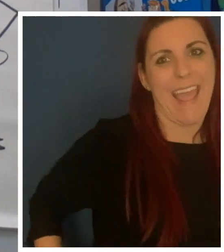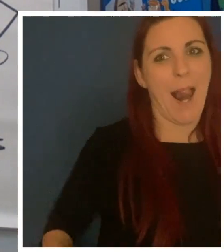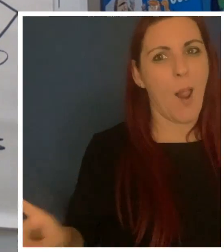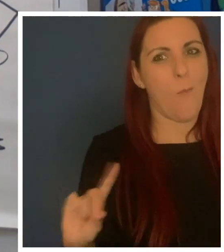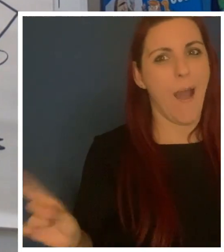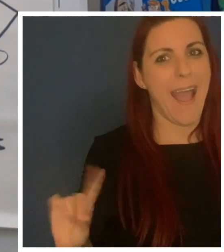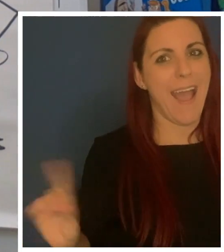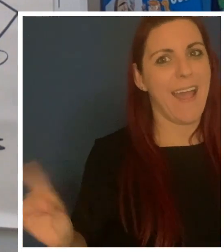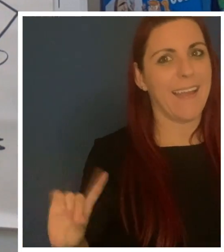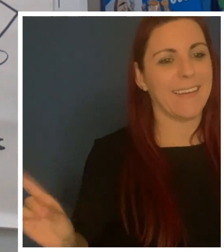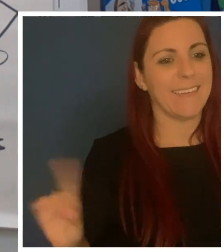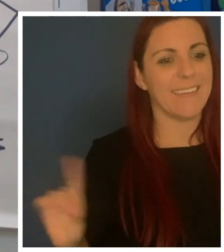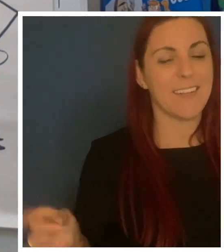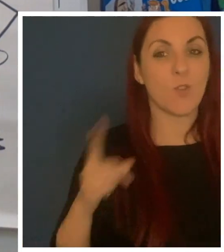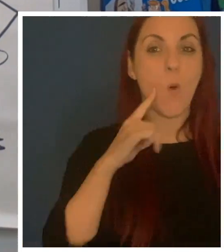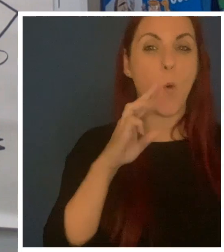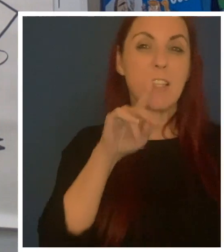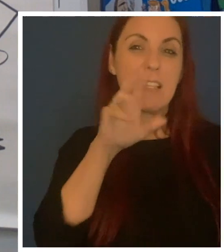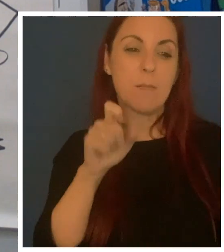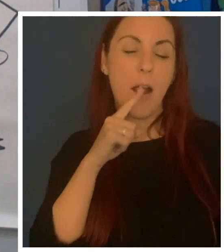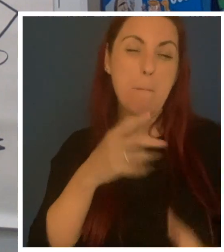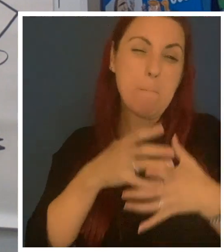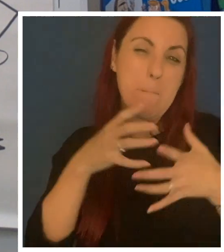So Sparkie has an absolutely massive tail in the book.